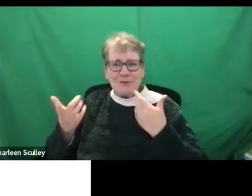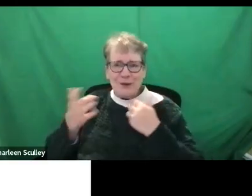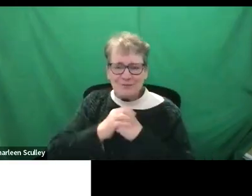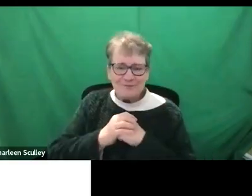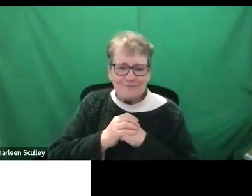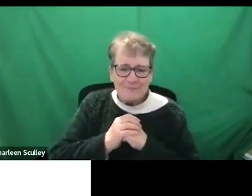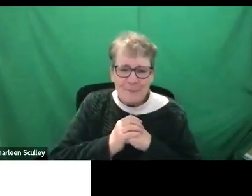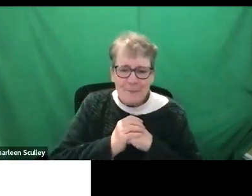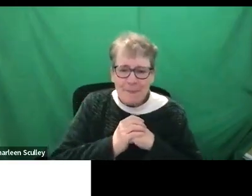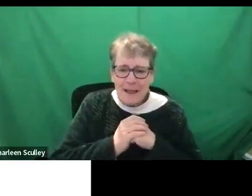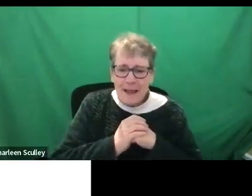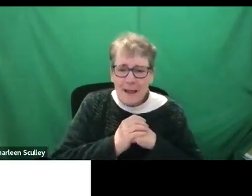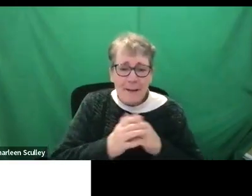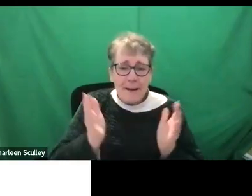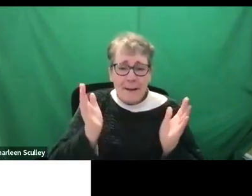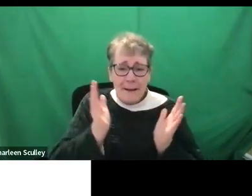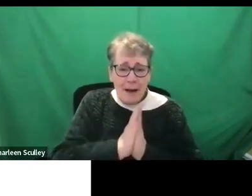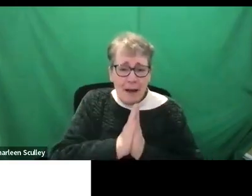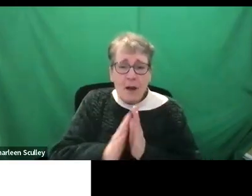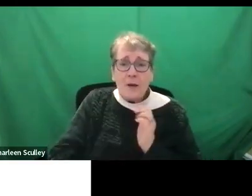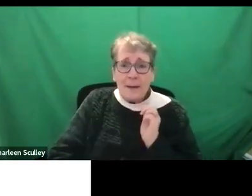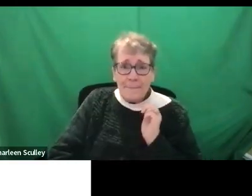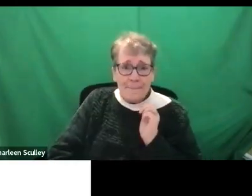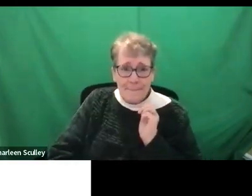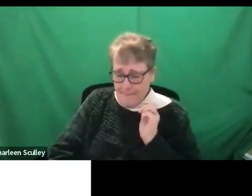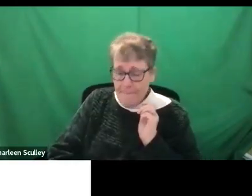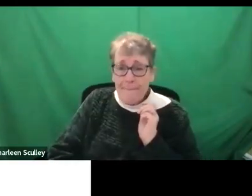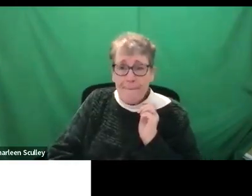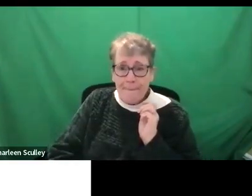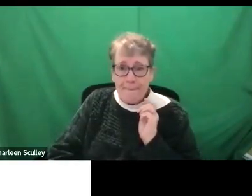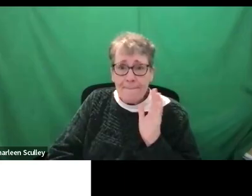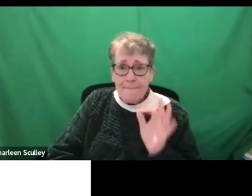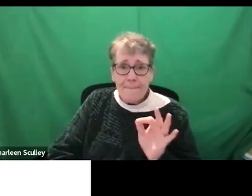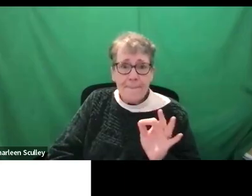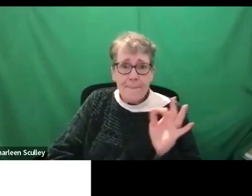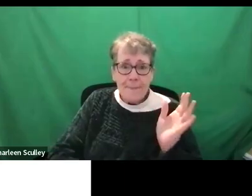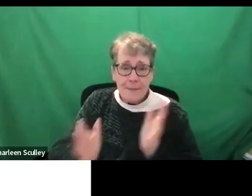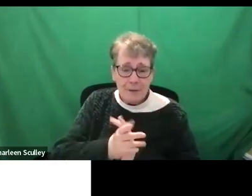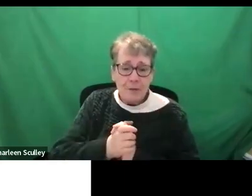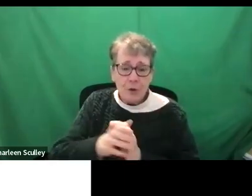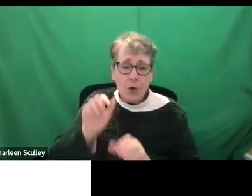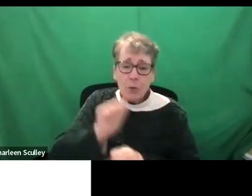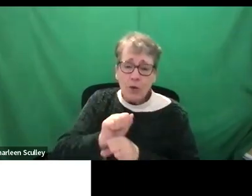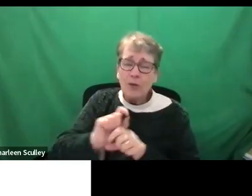And we often see that the-- the kids are-- get really excited and thrilled when they see that their parents